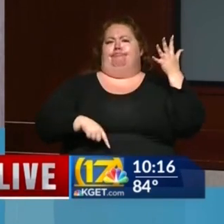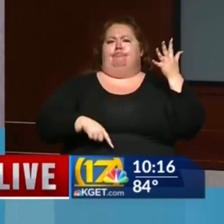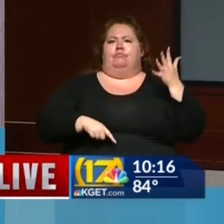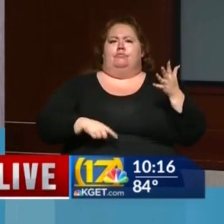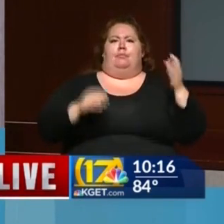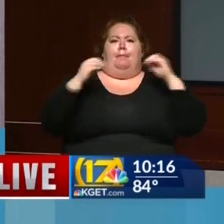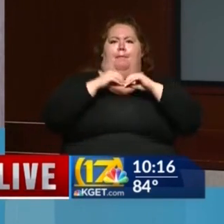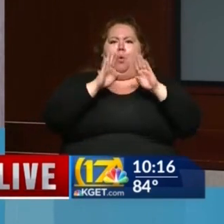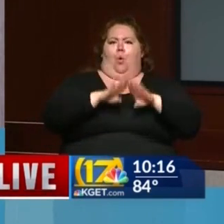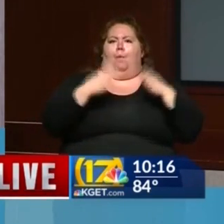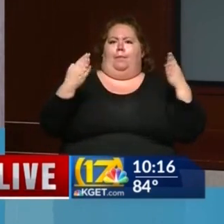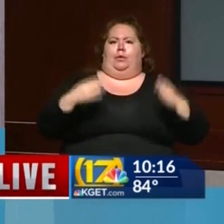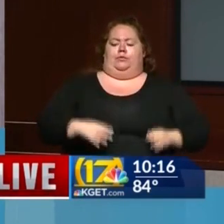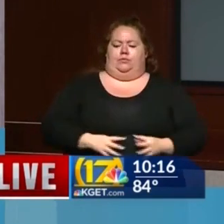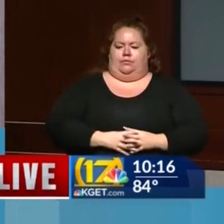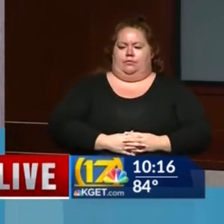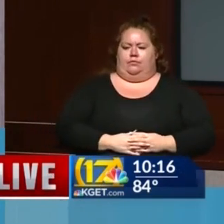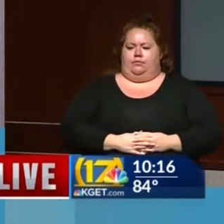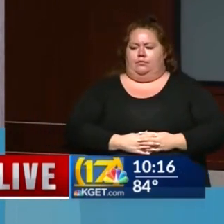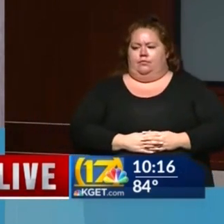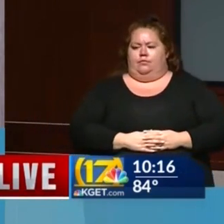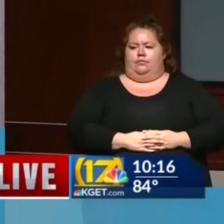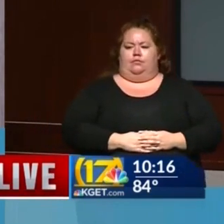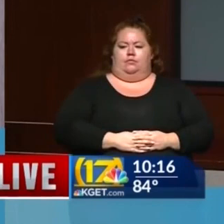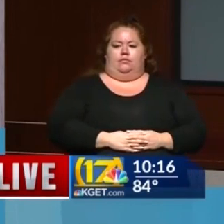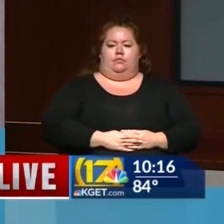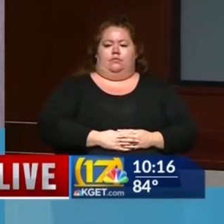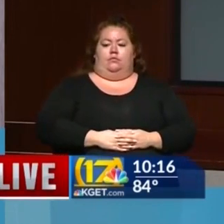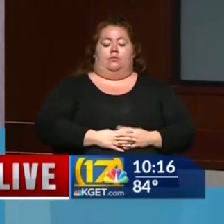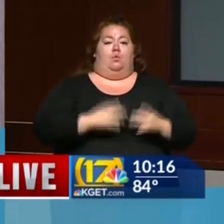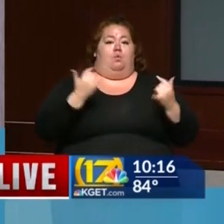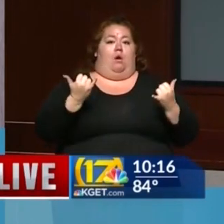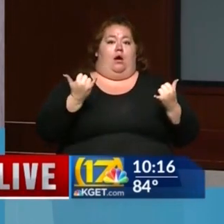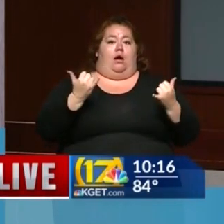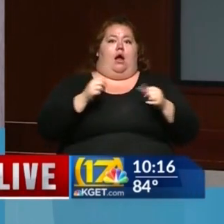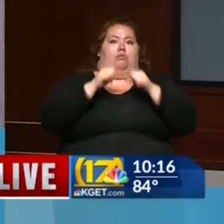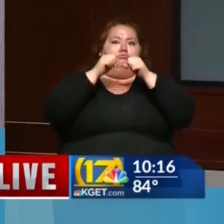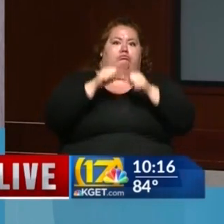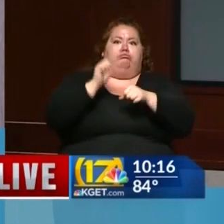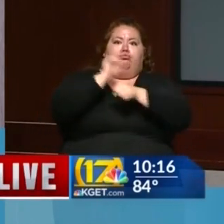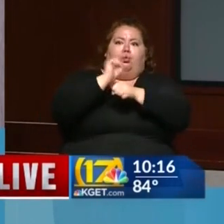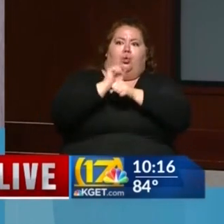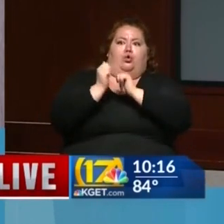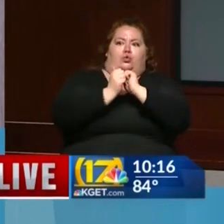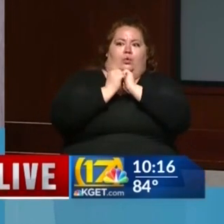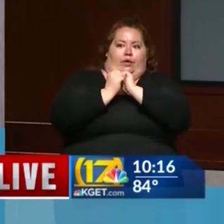OUR PLACES OF WORSHIP, OUR SCHOOLS ACAN MOB OTHER ACTIVITIES IN OUR COMMUNITY.